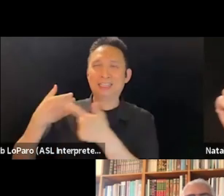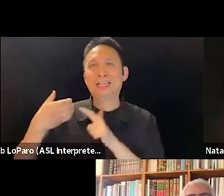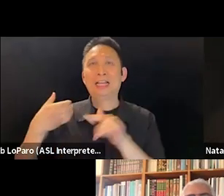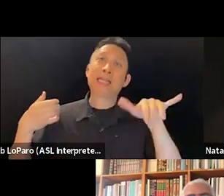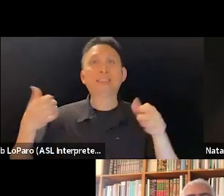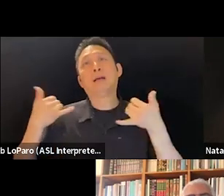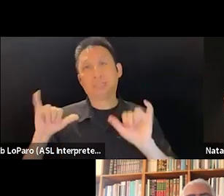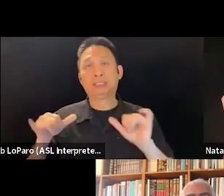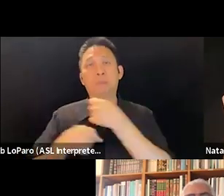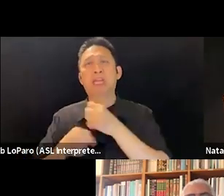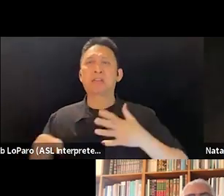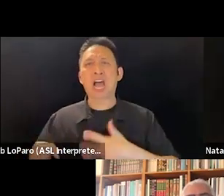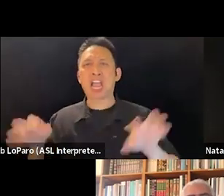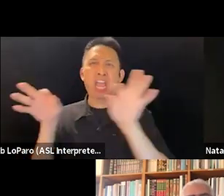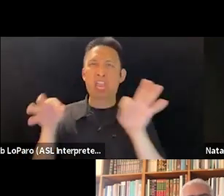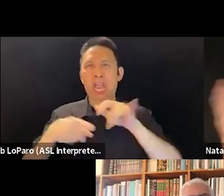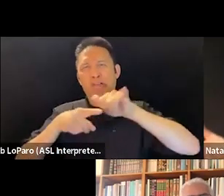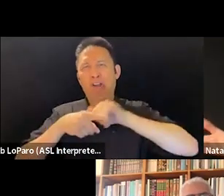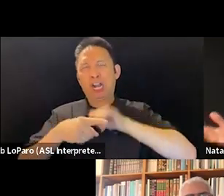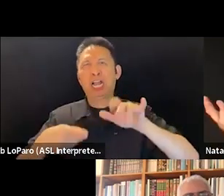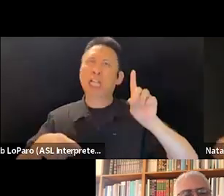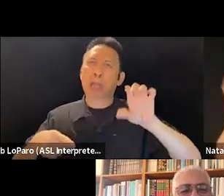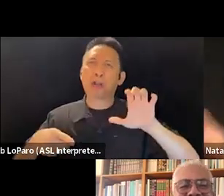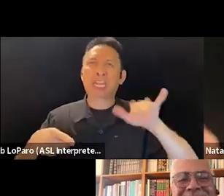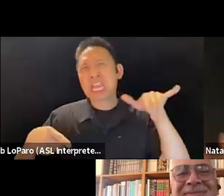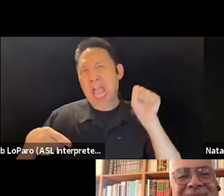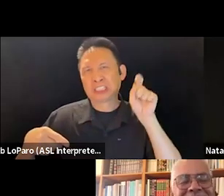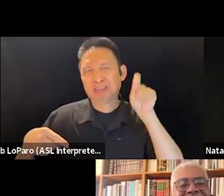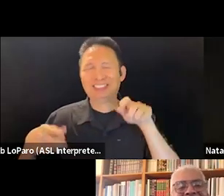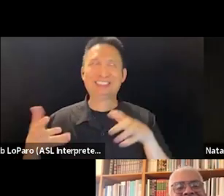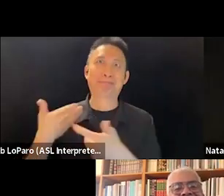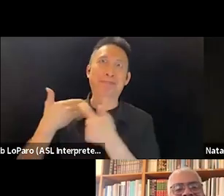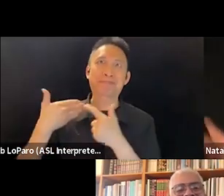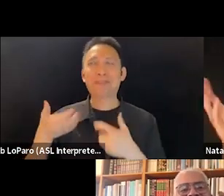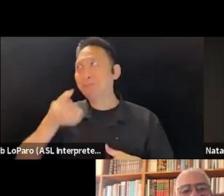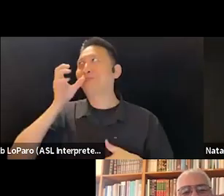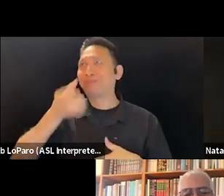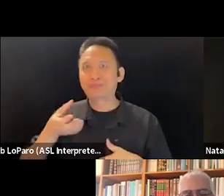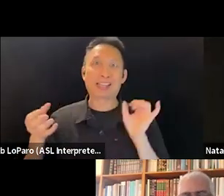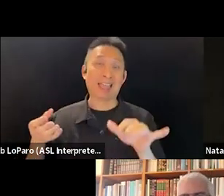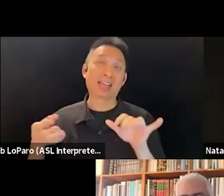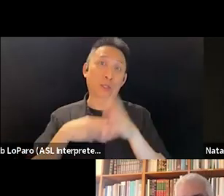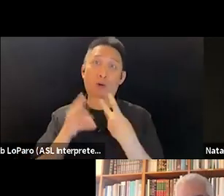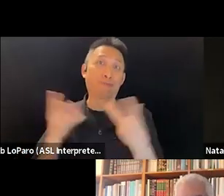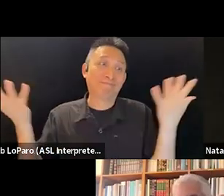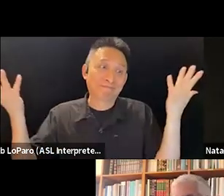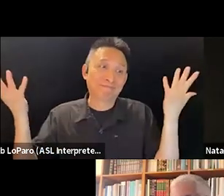exclamation mark, you know, and that's the world in, right? So we have to say cheerful.